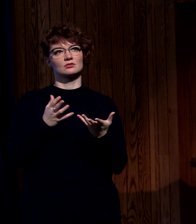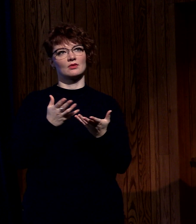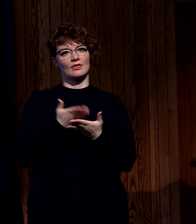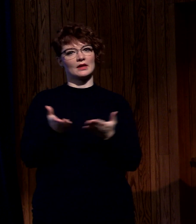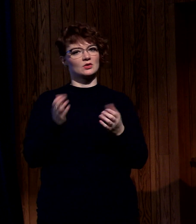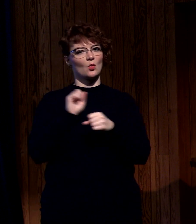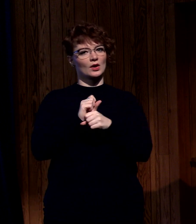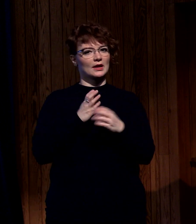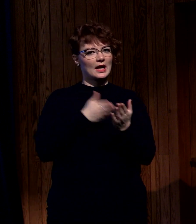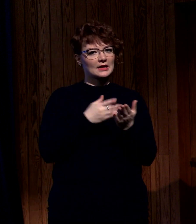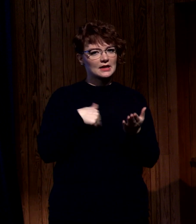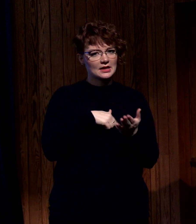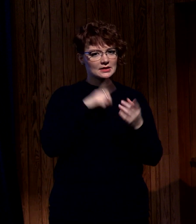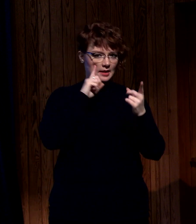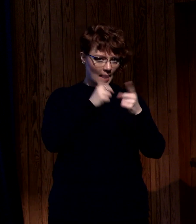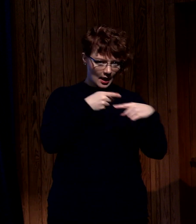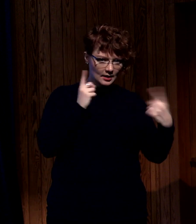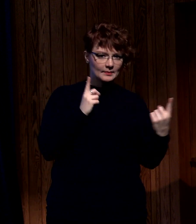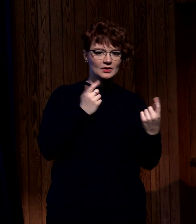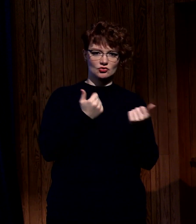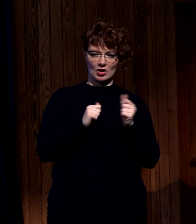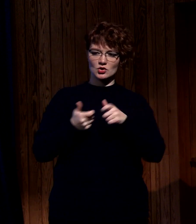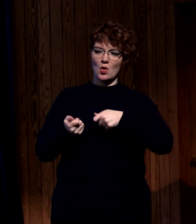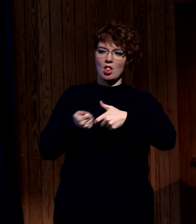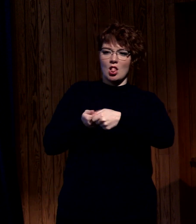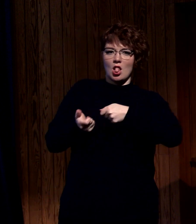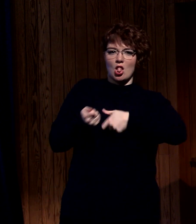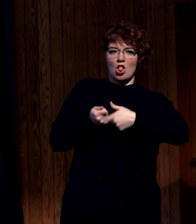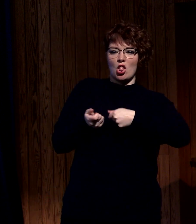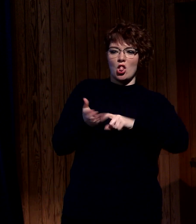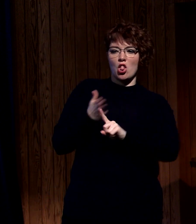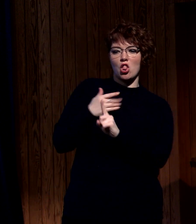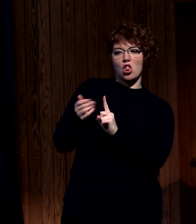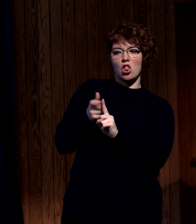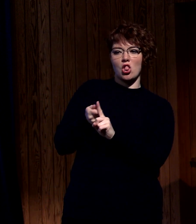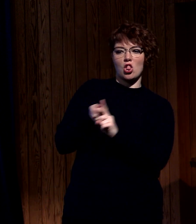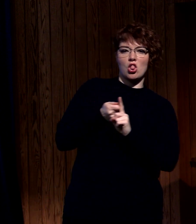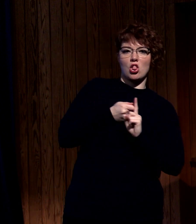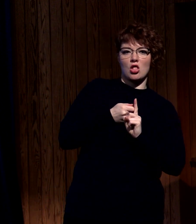us and an enemy behind it, looking to create in us certain